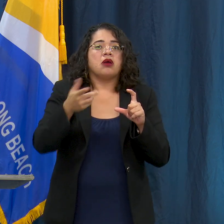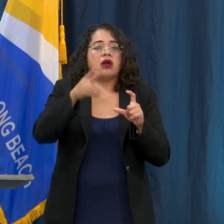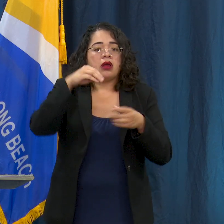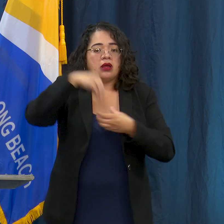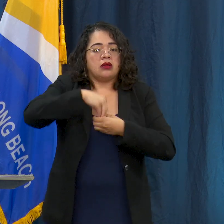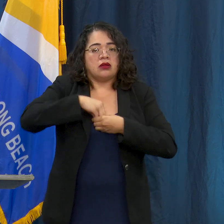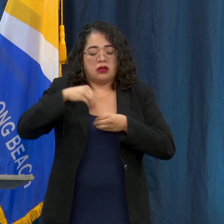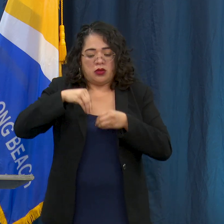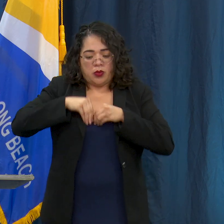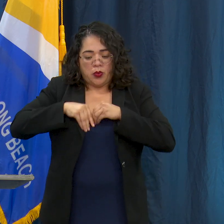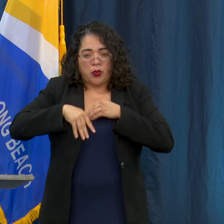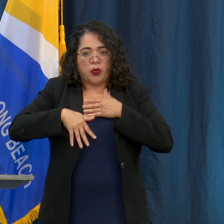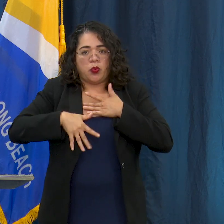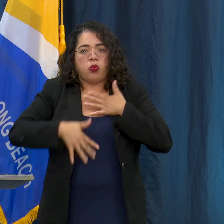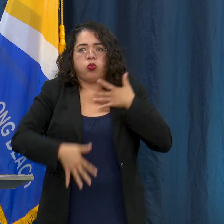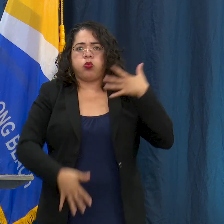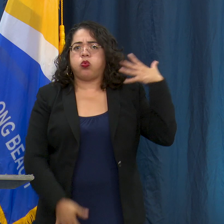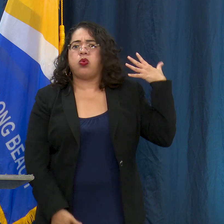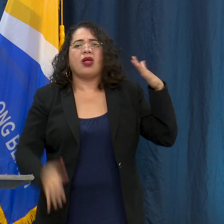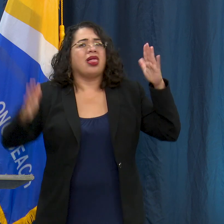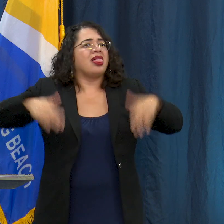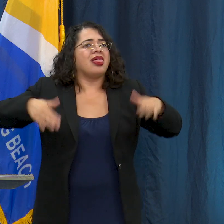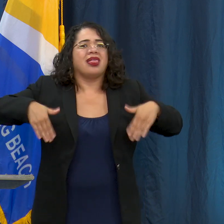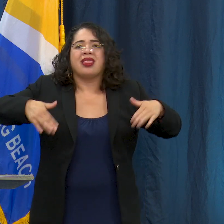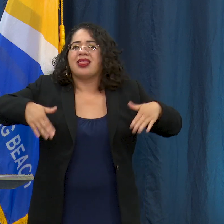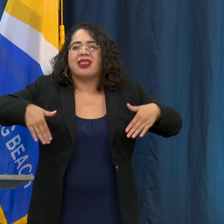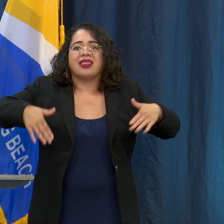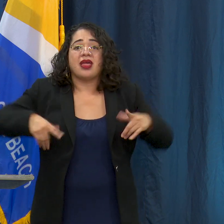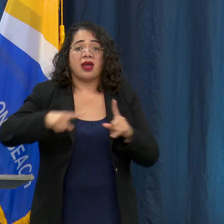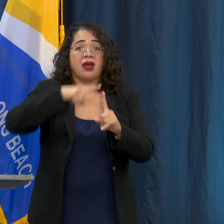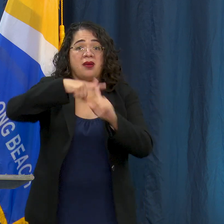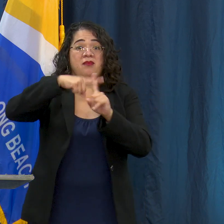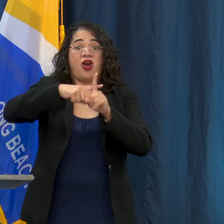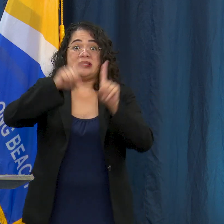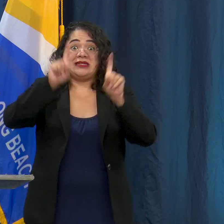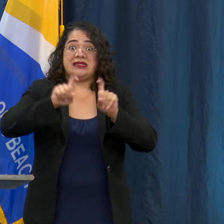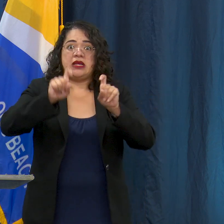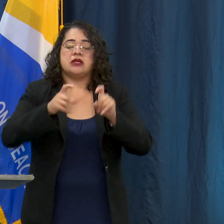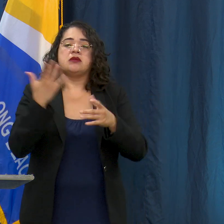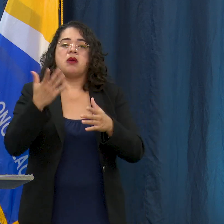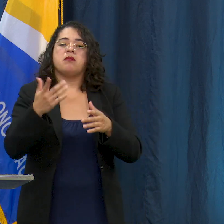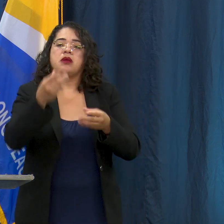and so your positive test is going to come in the next couple of days or it